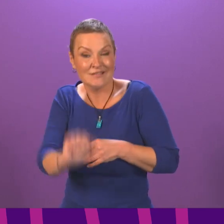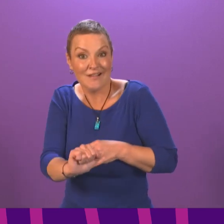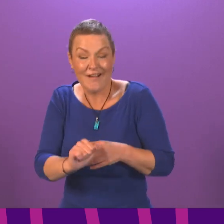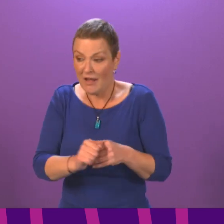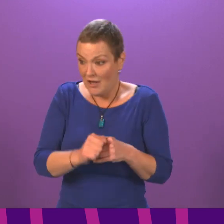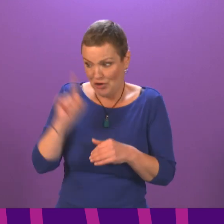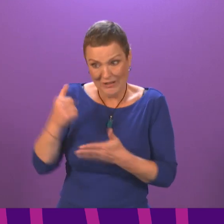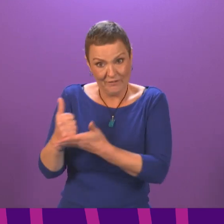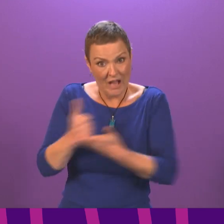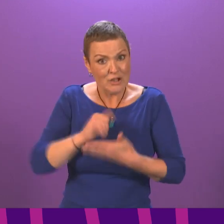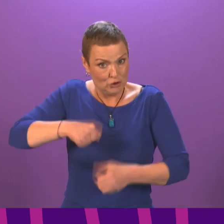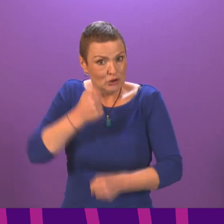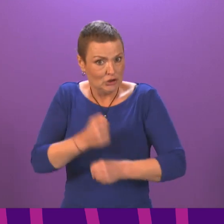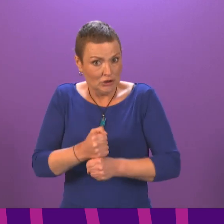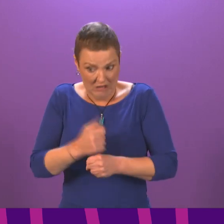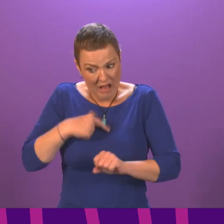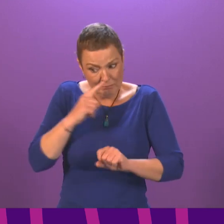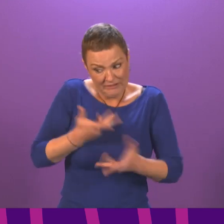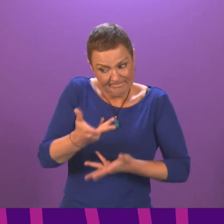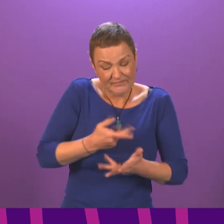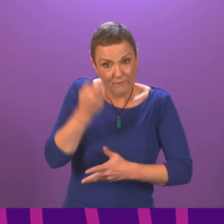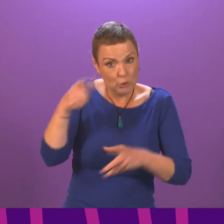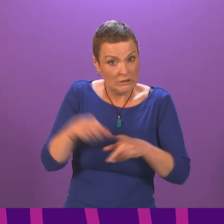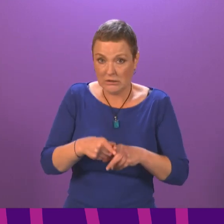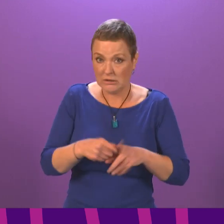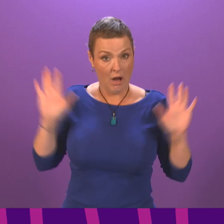and I have had interaction with her in the past couple of days; I am not trying to speak